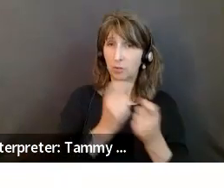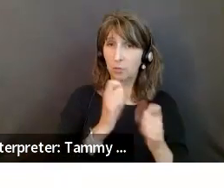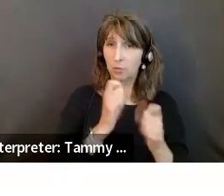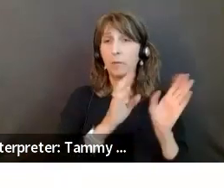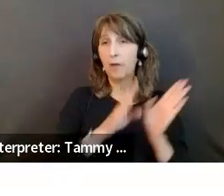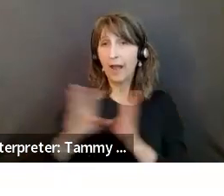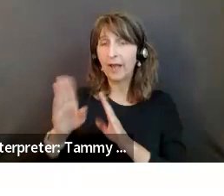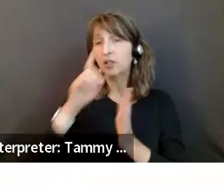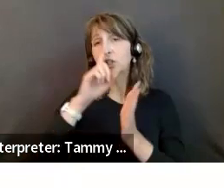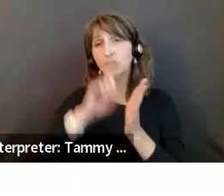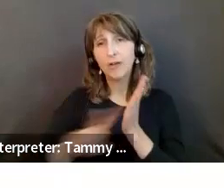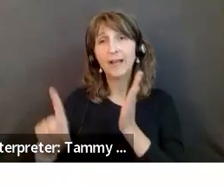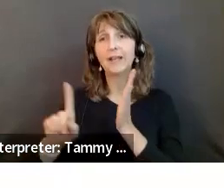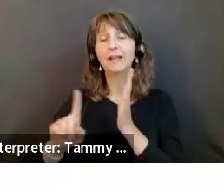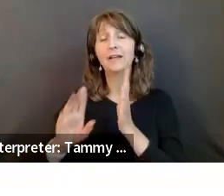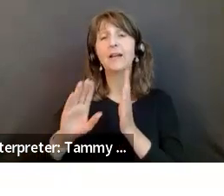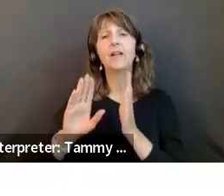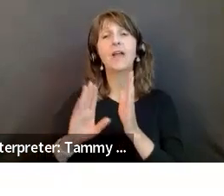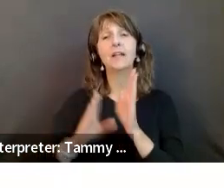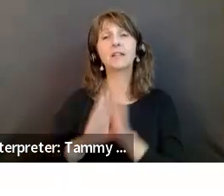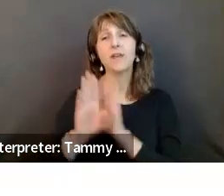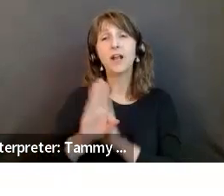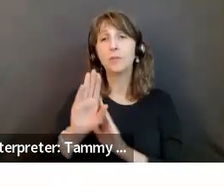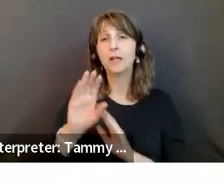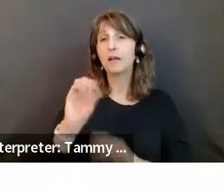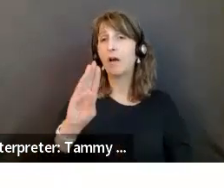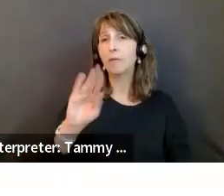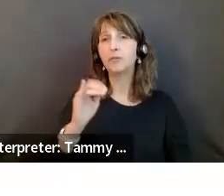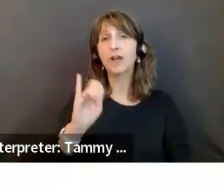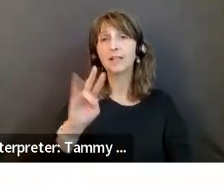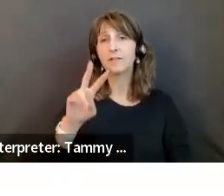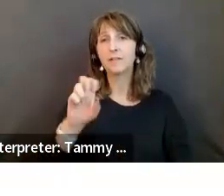So when we were developing the objectives in conjunction with the community.